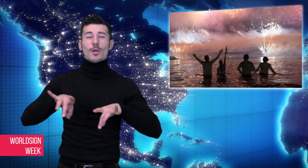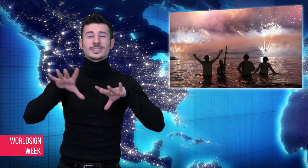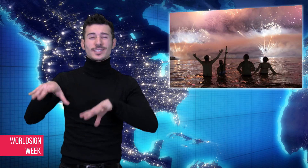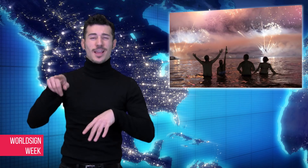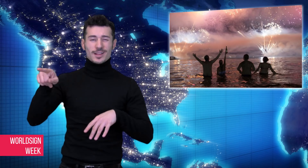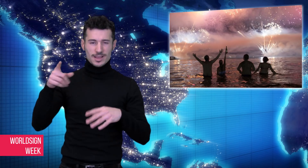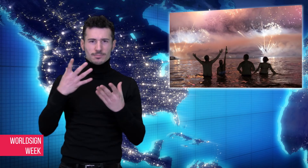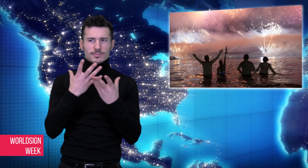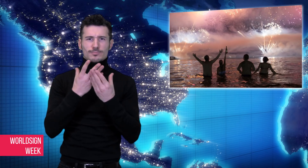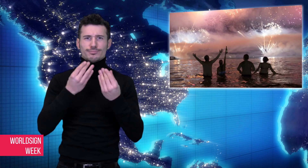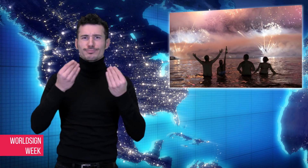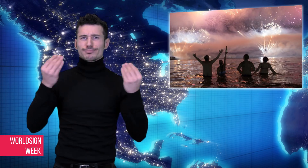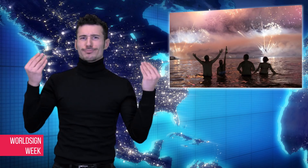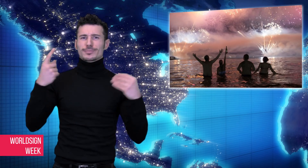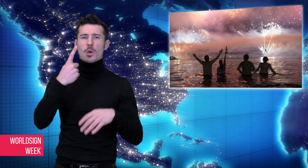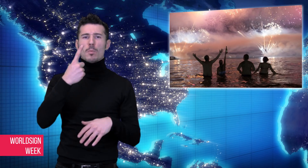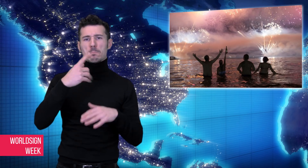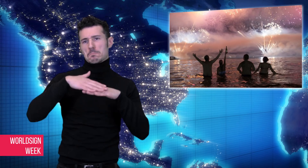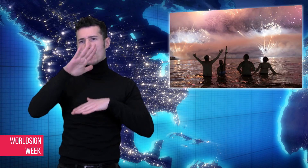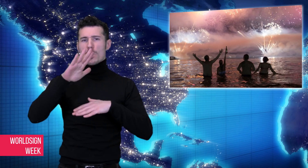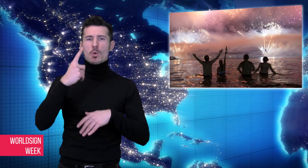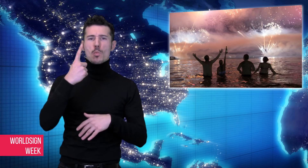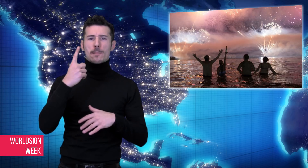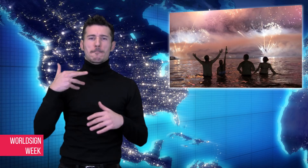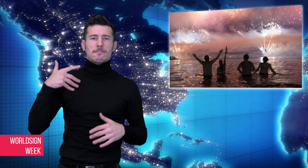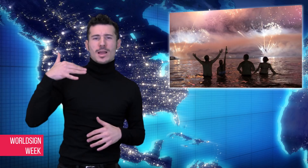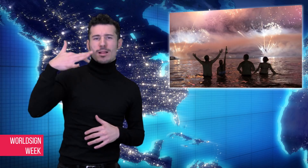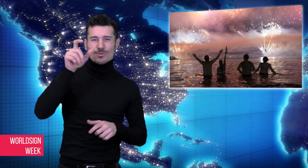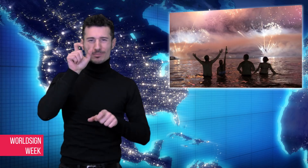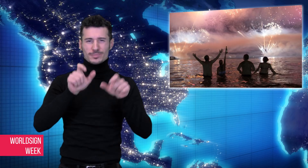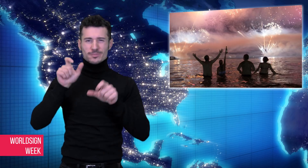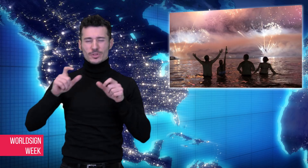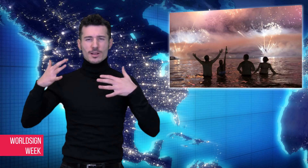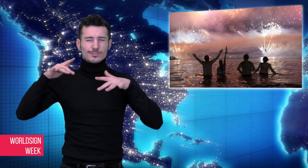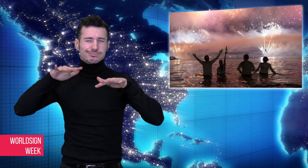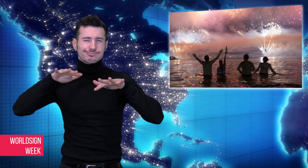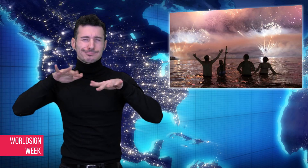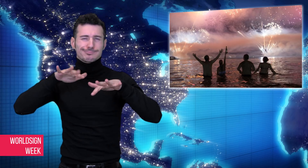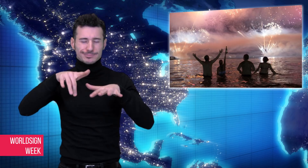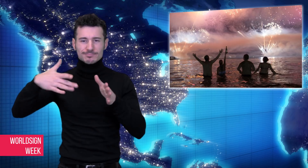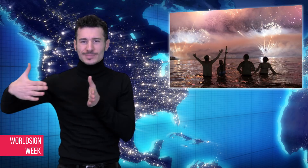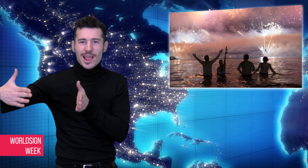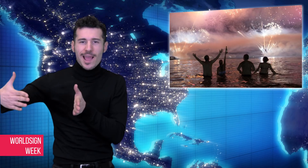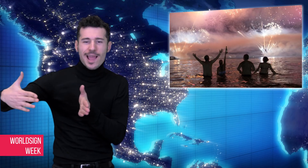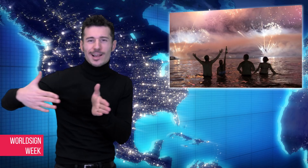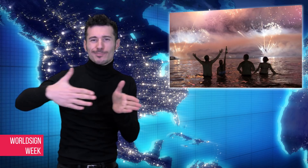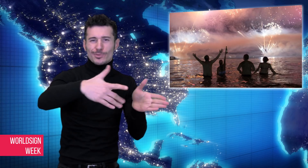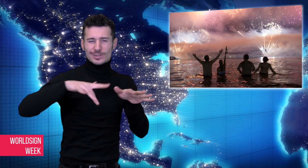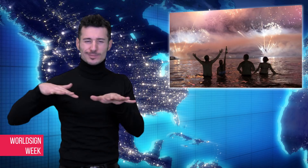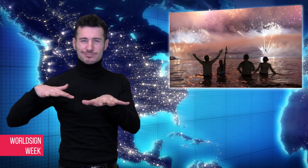Over a million Australians lined